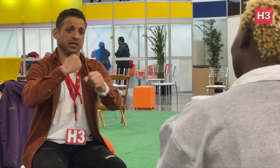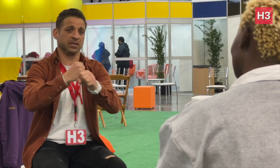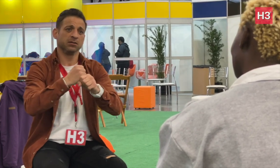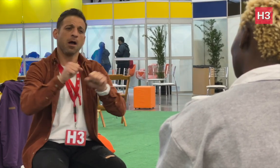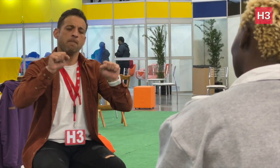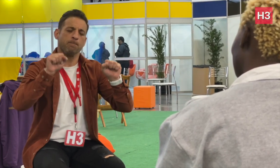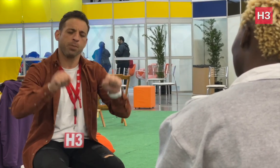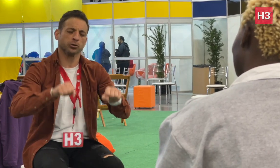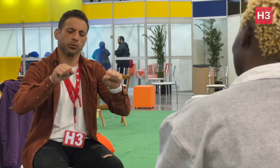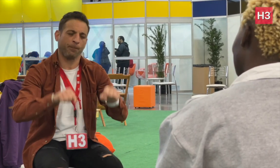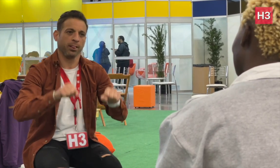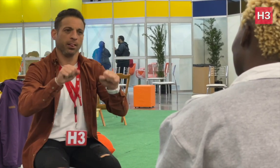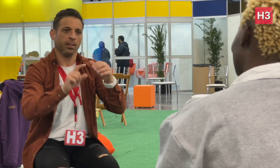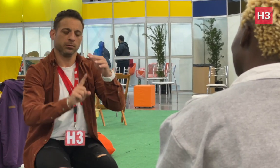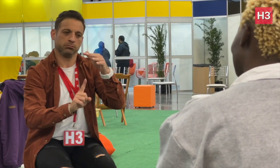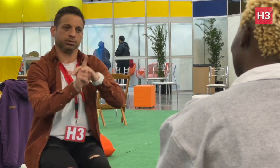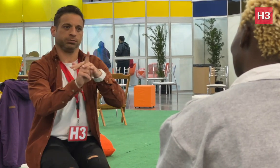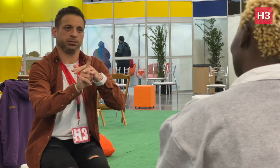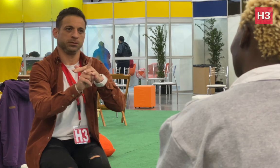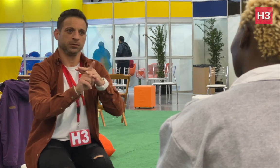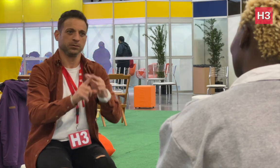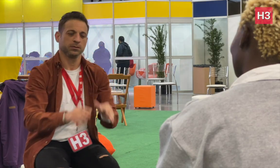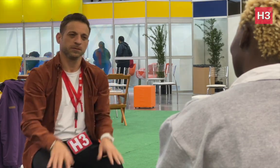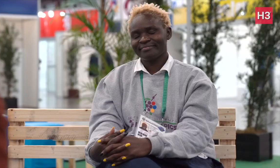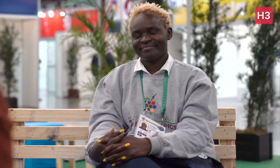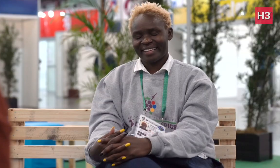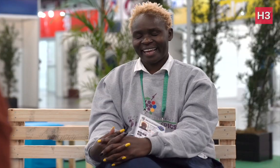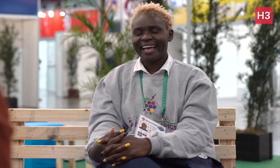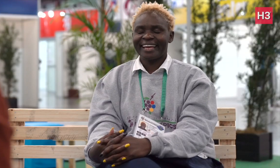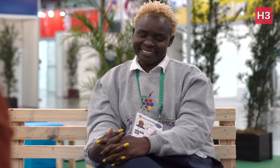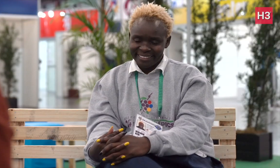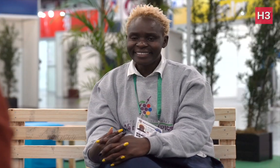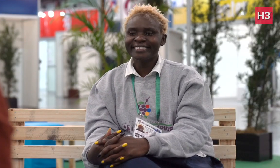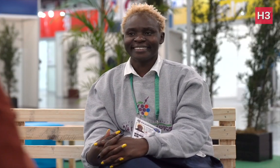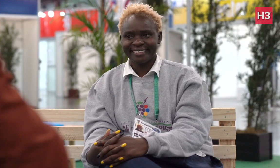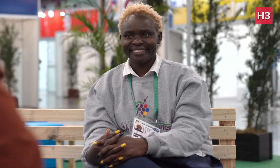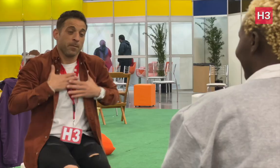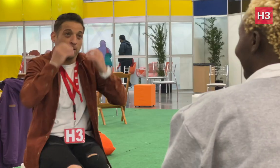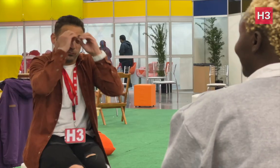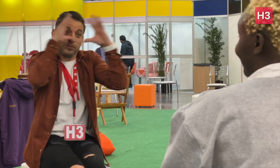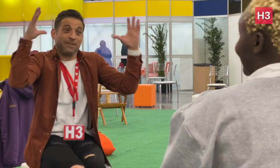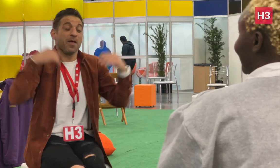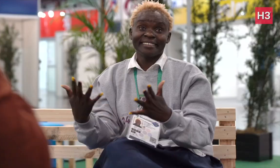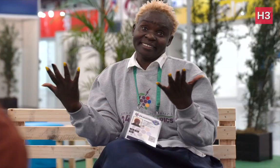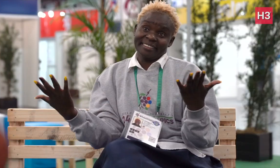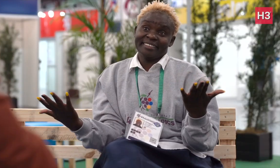it’ll is possible to come to Africa? Yes. That’s my dream.